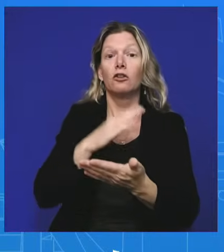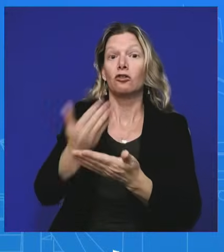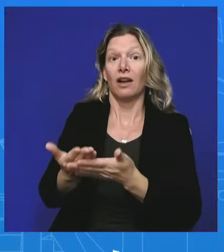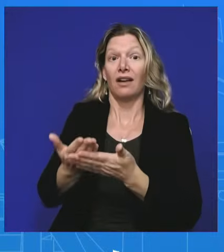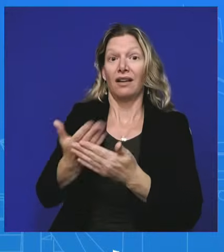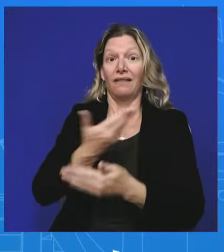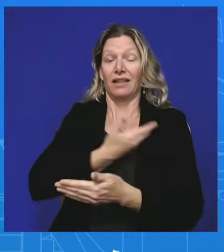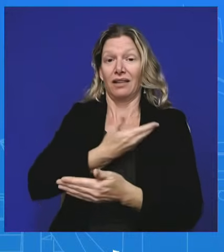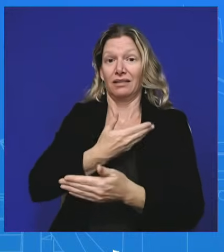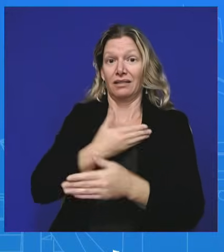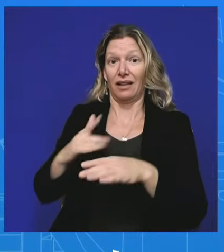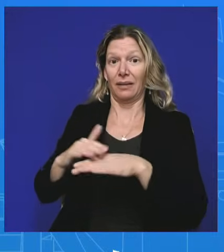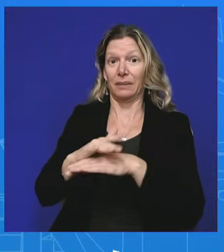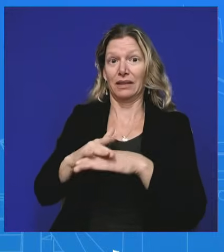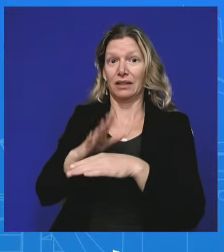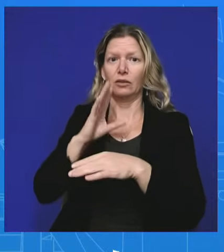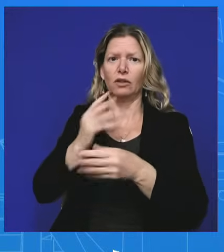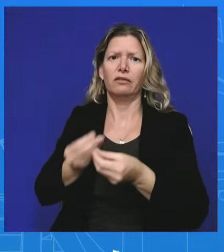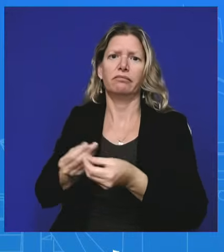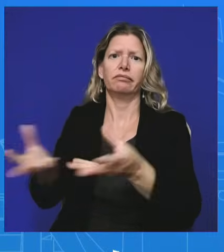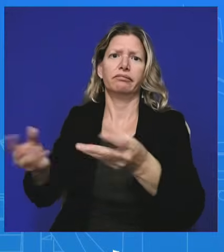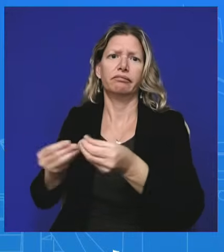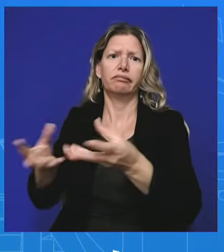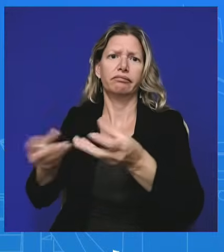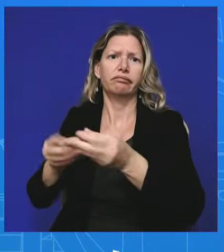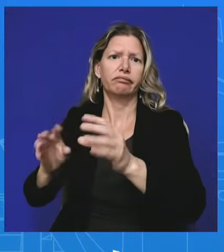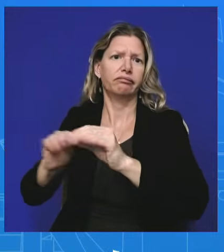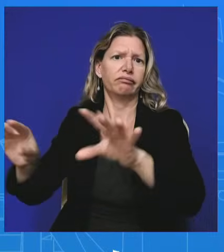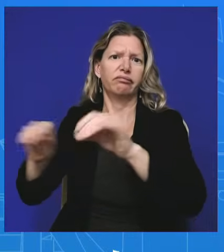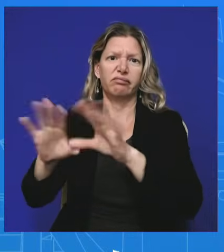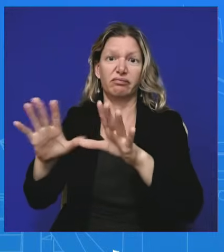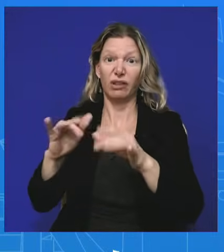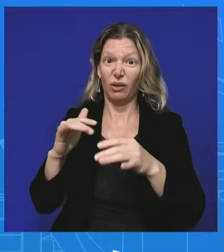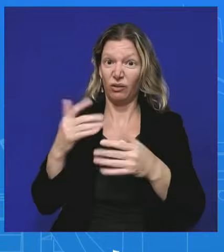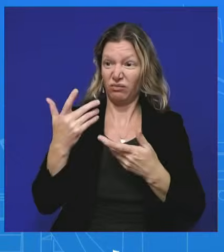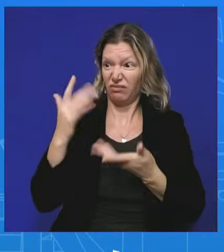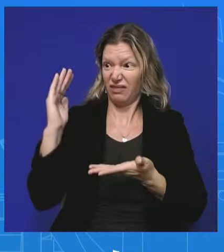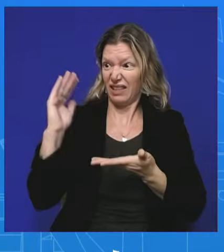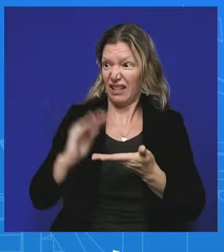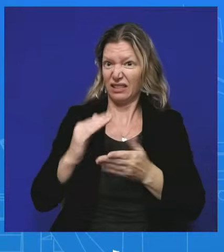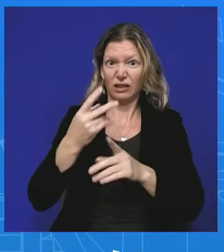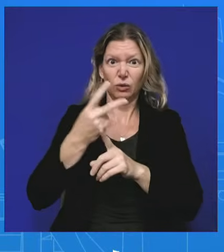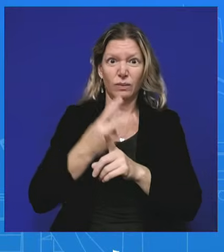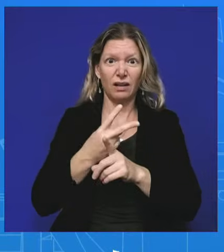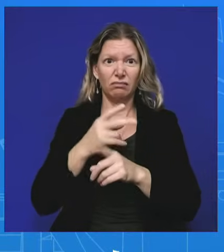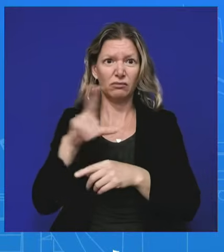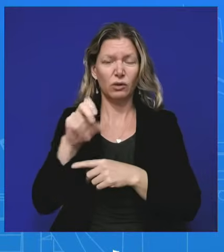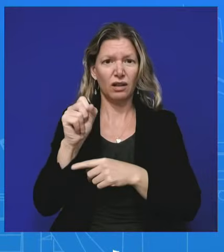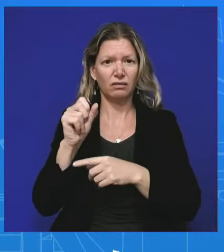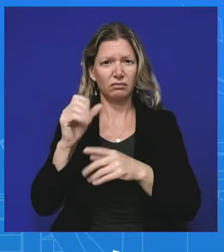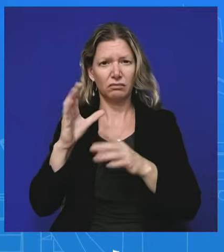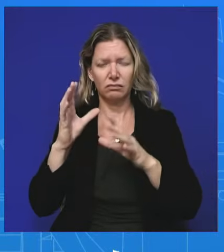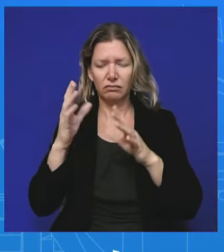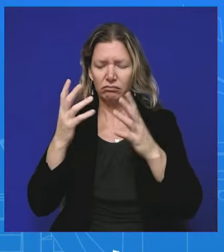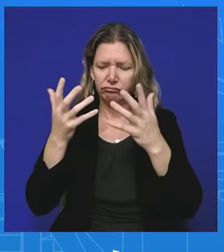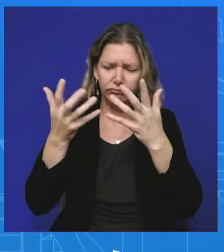the United States was able to assemble a complex, multinational logistical mechanism to facilitate the delivery of lifesaving assistance in Gaza,